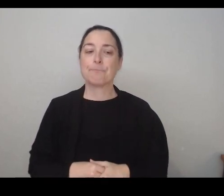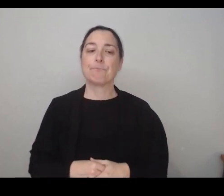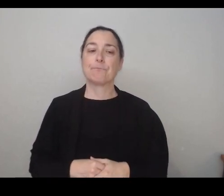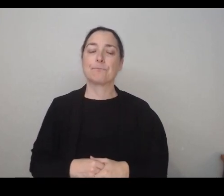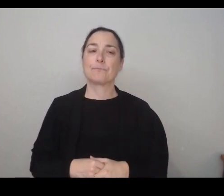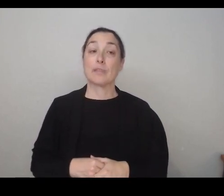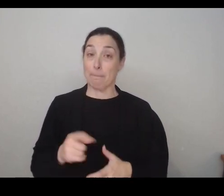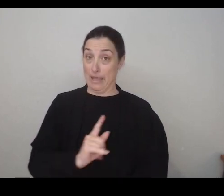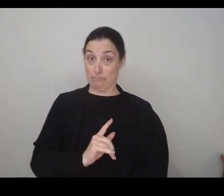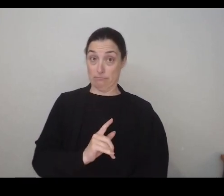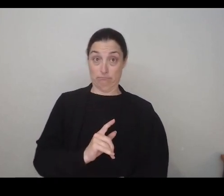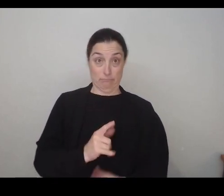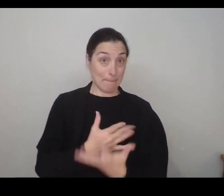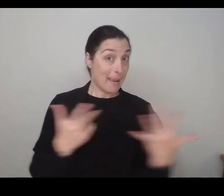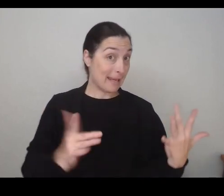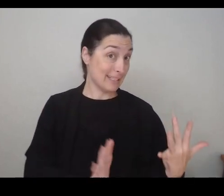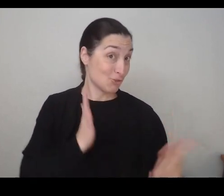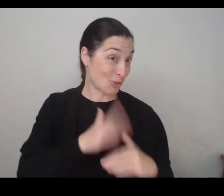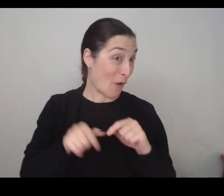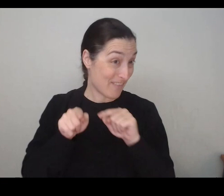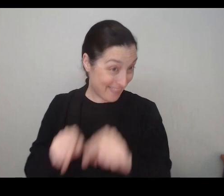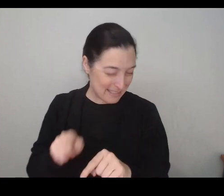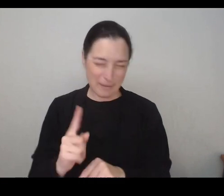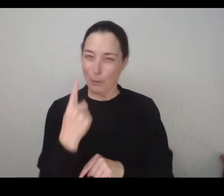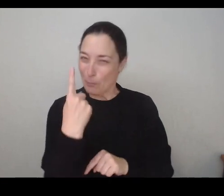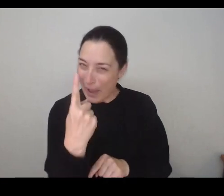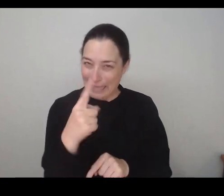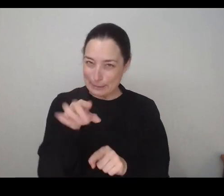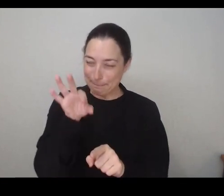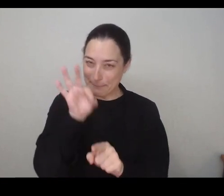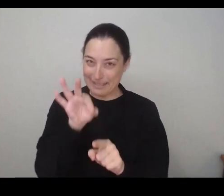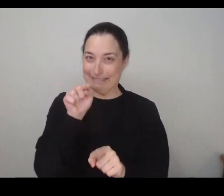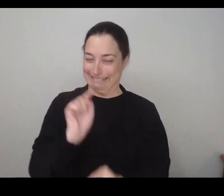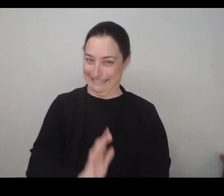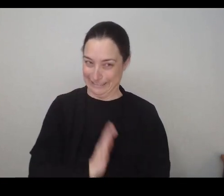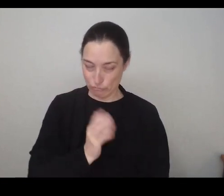but I wanted to show you something. First, he belonged to Degas,